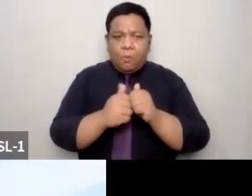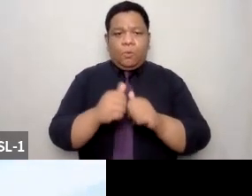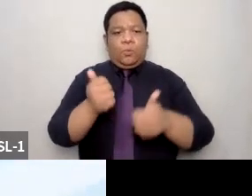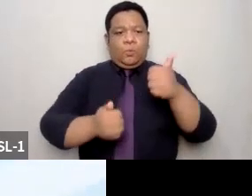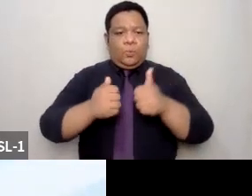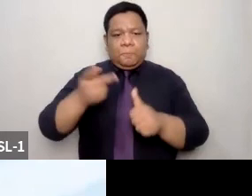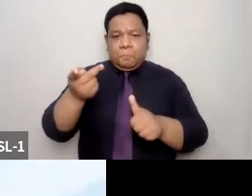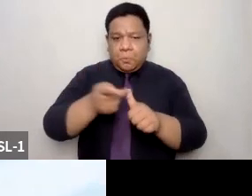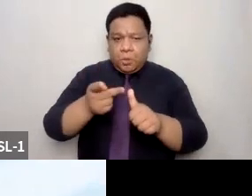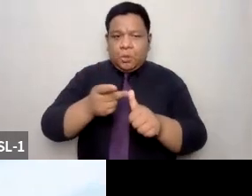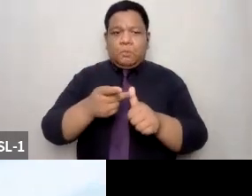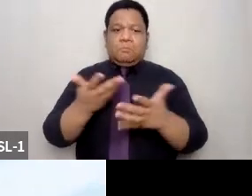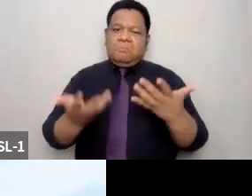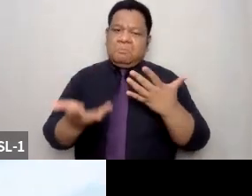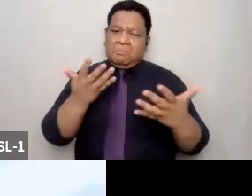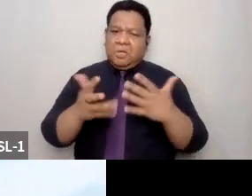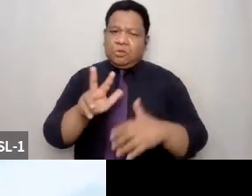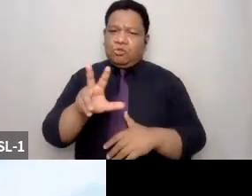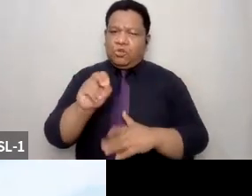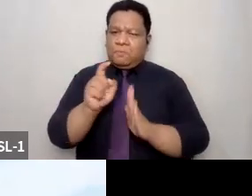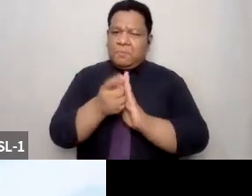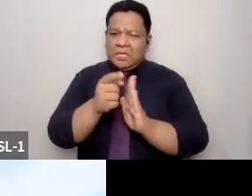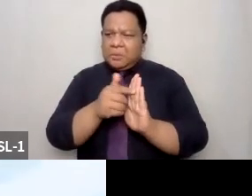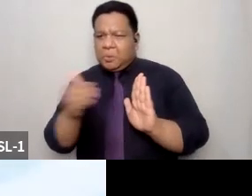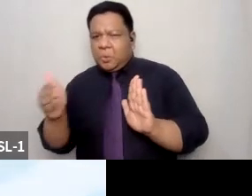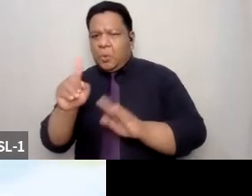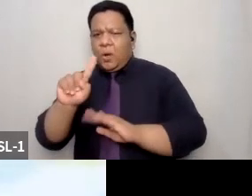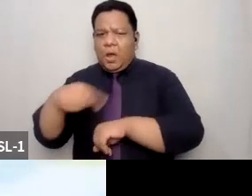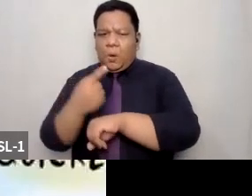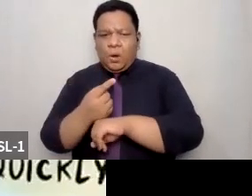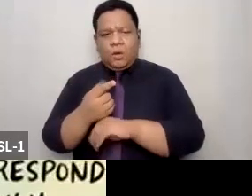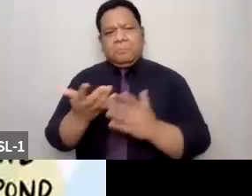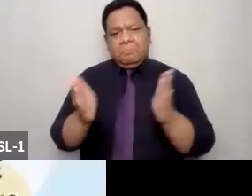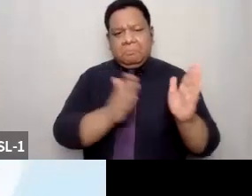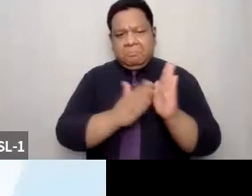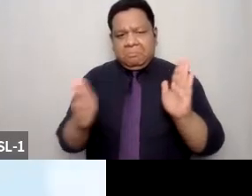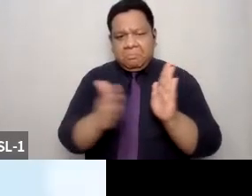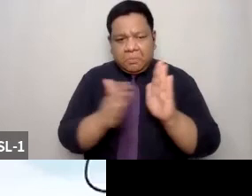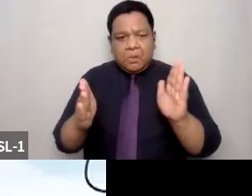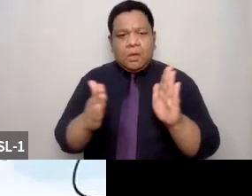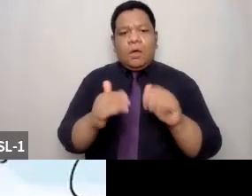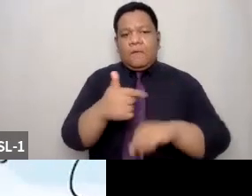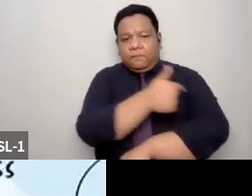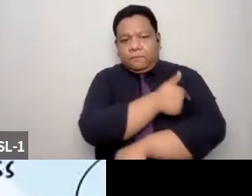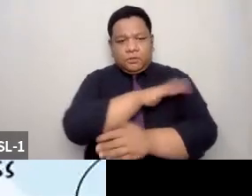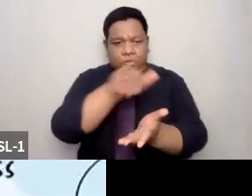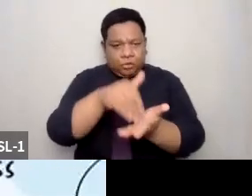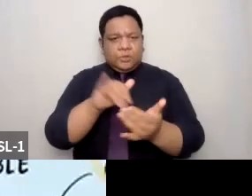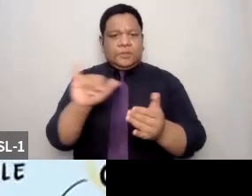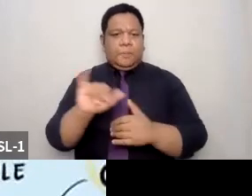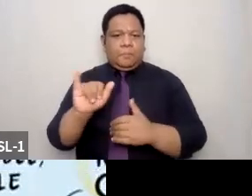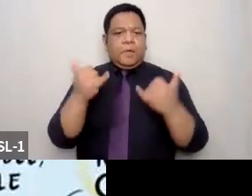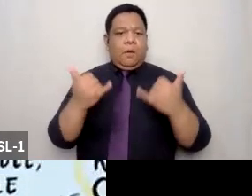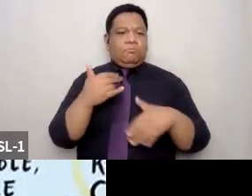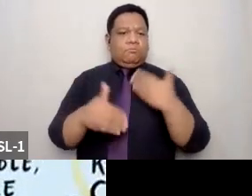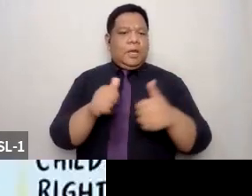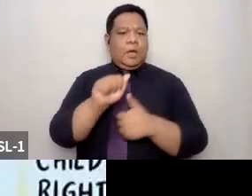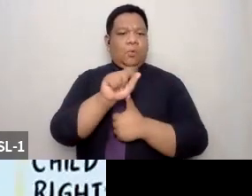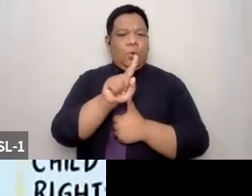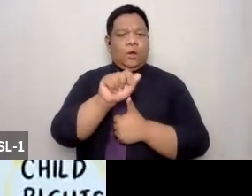It takes 30 minutes to 1 hour and also the vaccination sites. So right now we're rolling out A1, A2, A3.